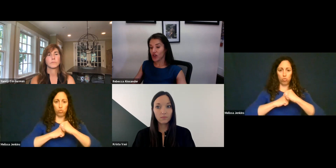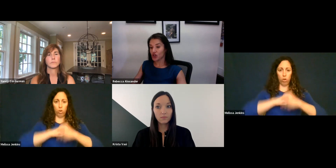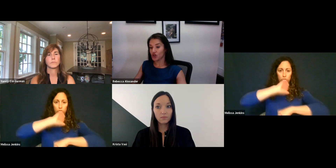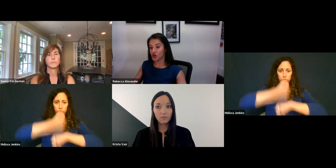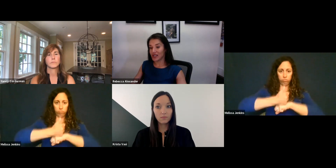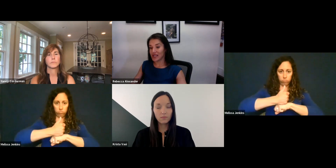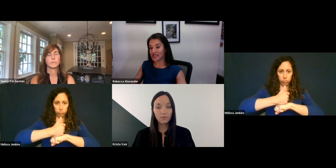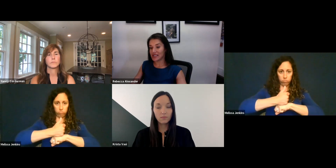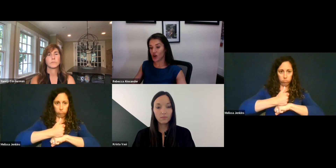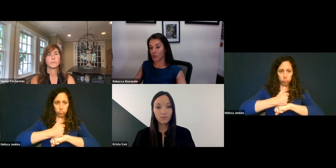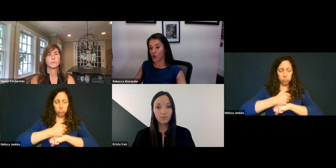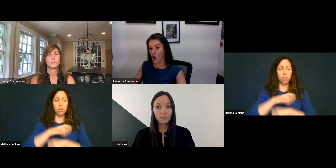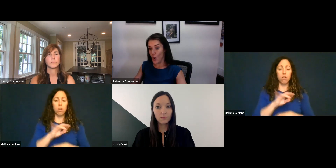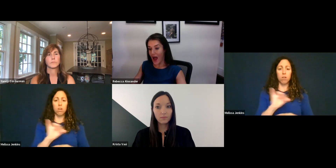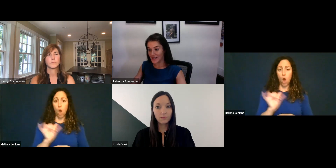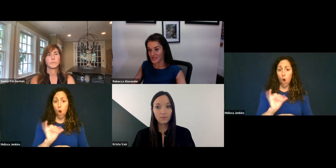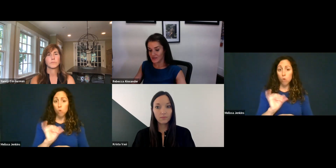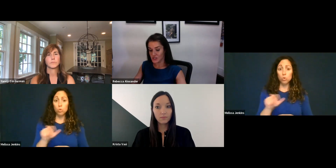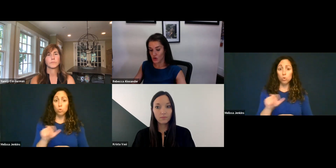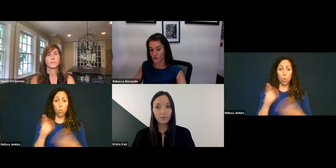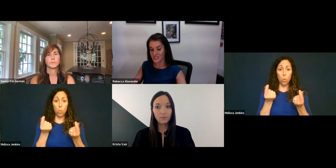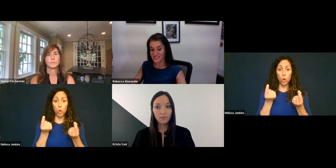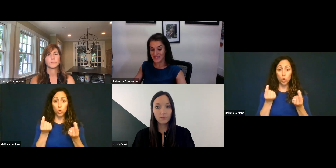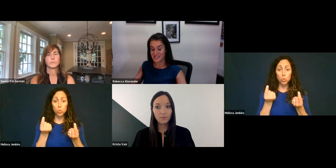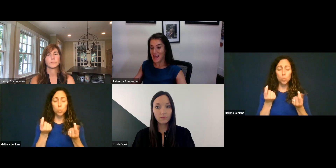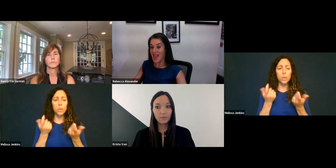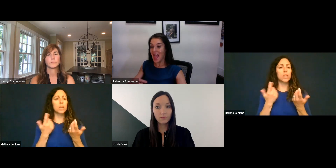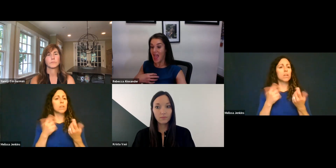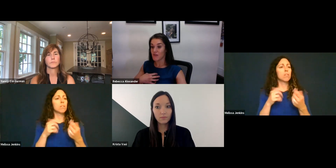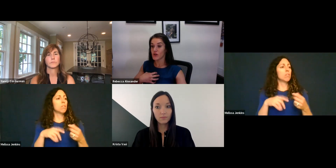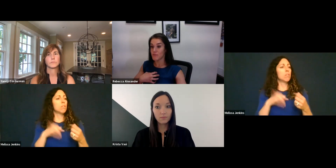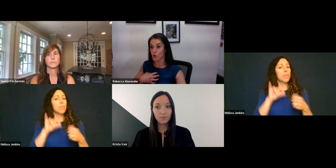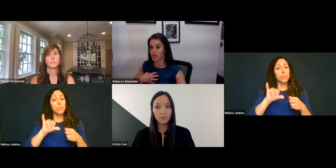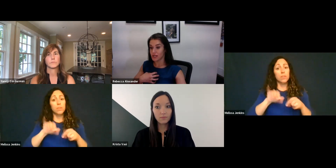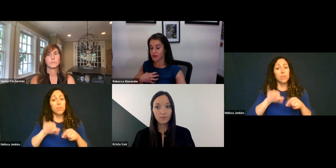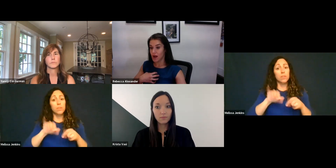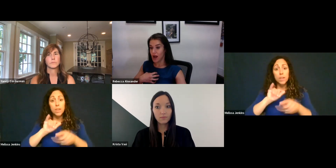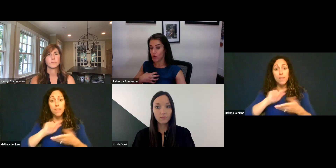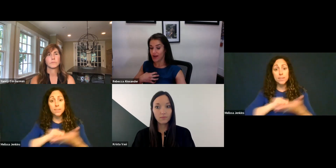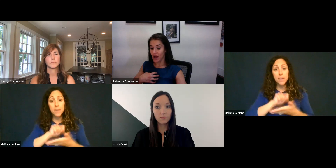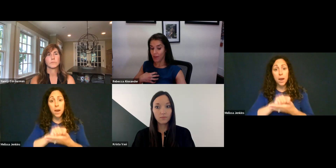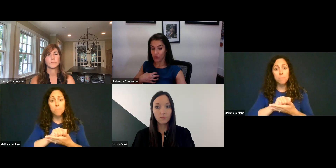that you're doing things that are proactive. So for instance, every morning I wake up.